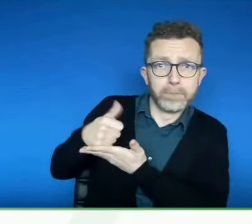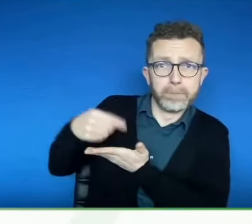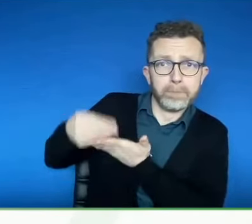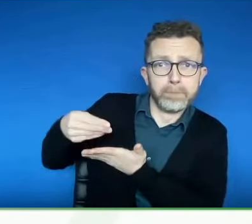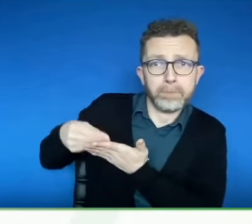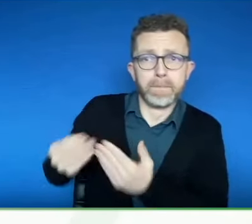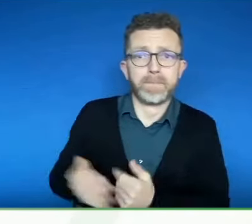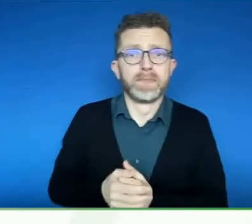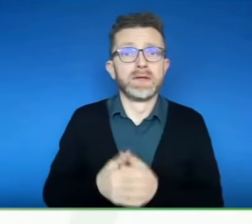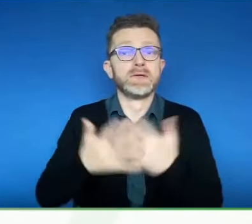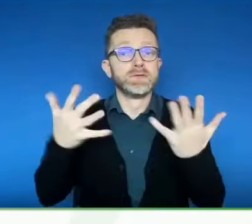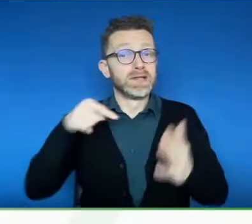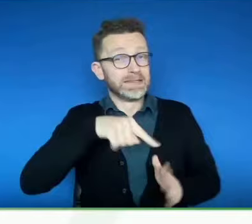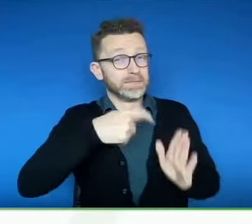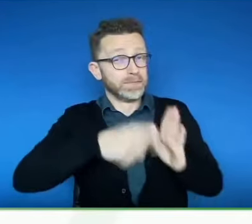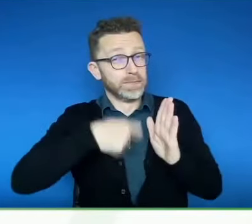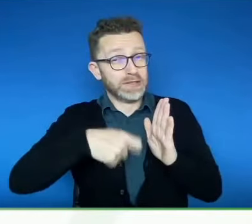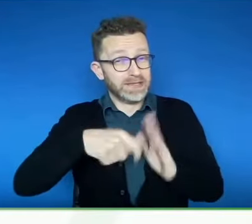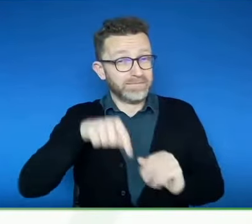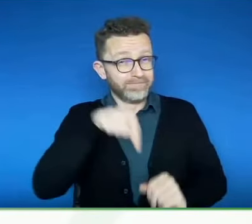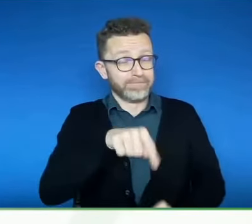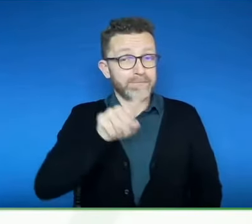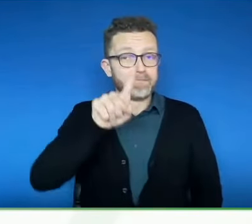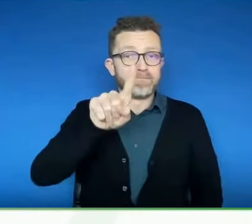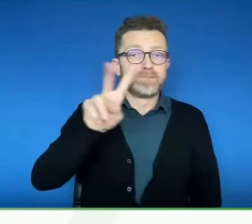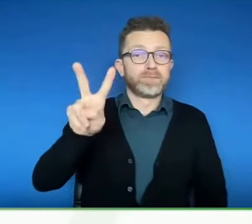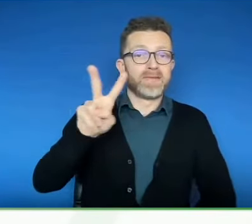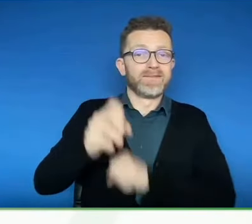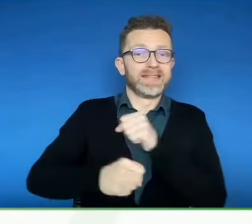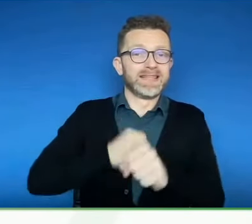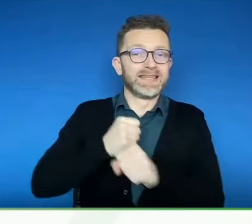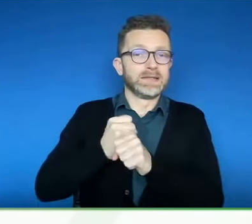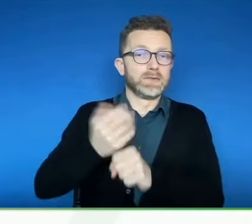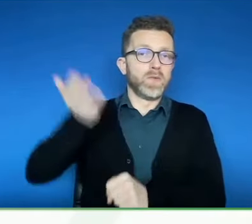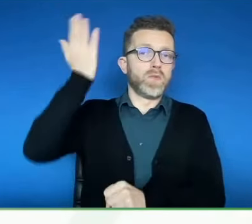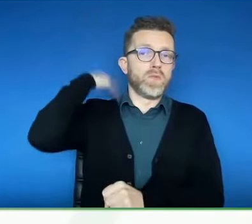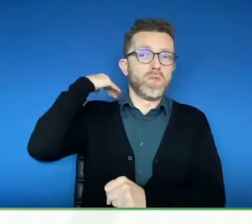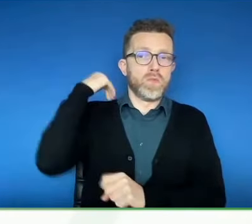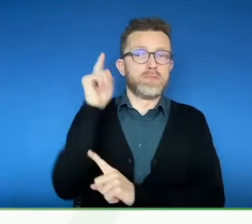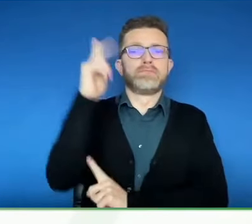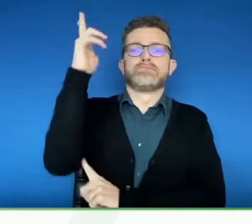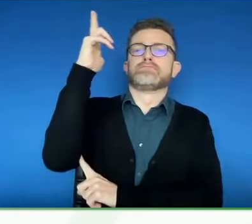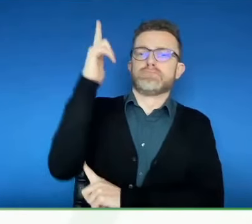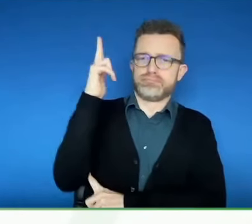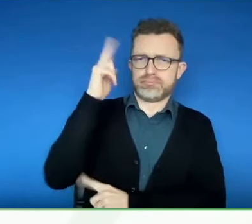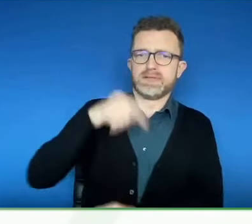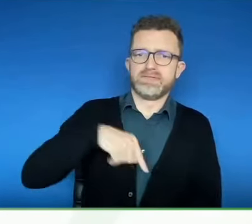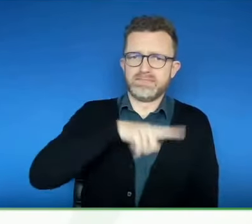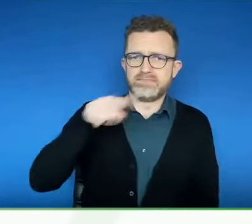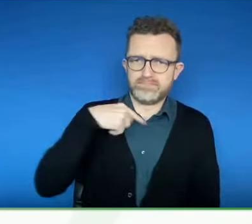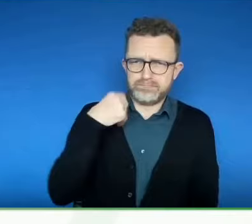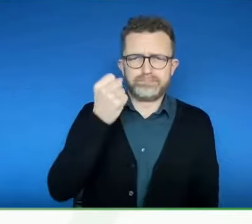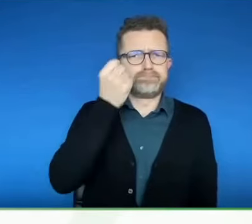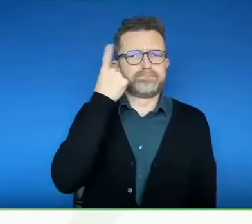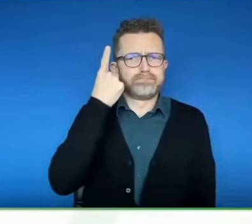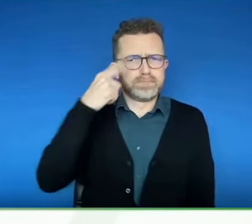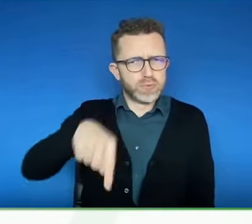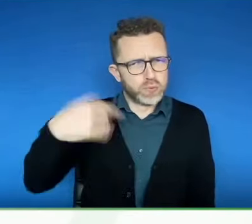we have dedicated our work to empower people with intellectual disabilities. Next slide, please.